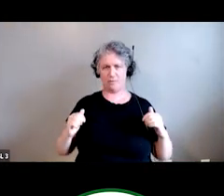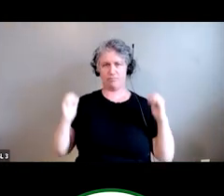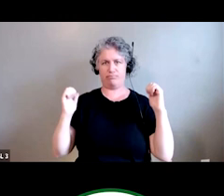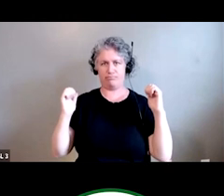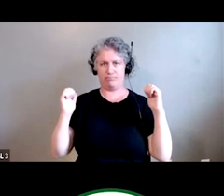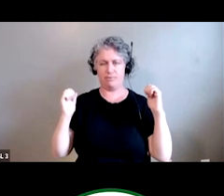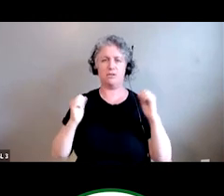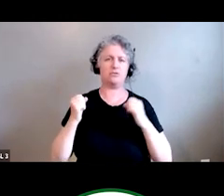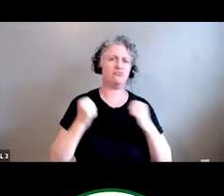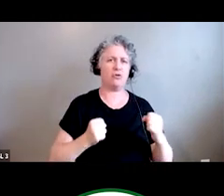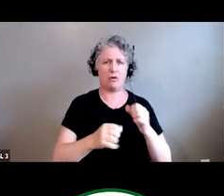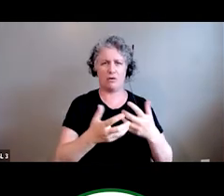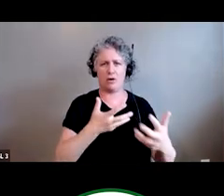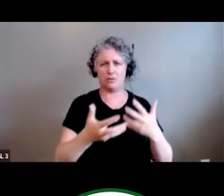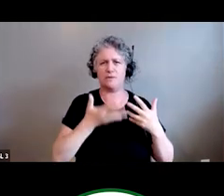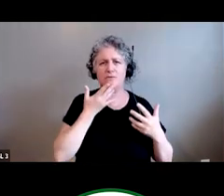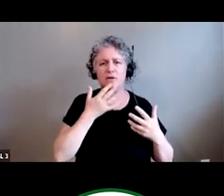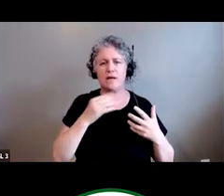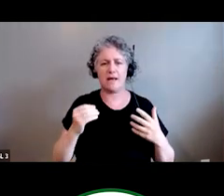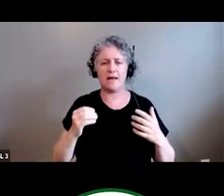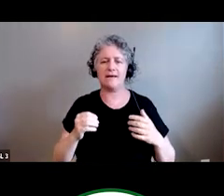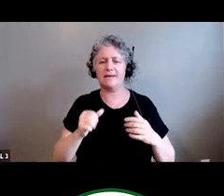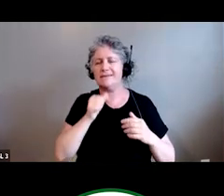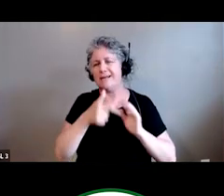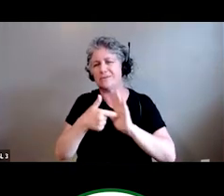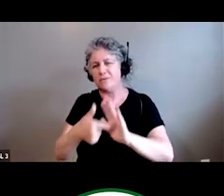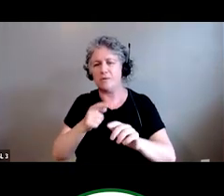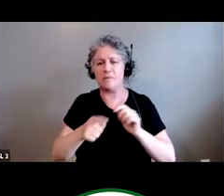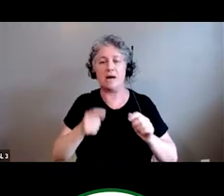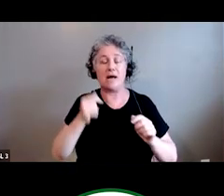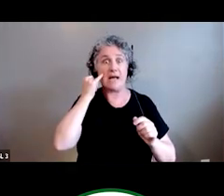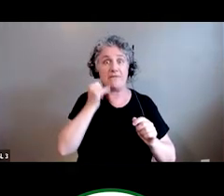Perhaps most importantly though, The boardwalk takes you to a truly amazing experience along